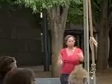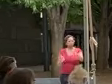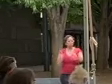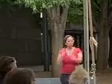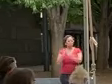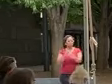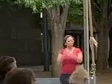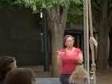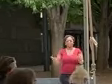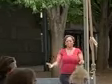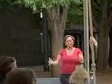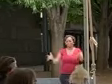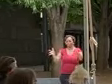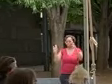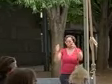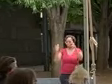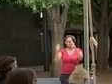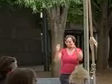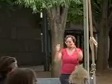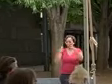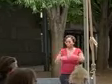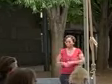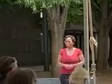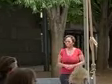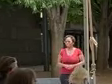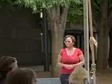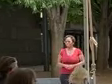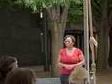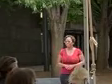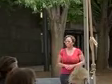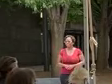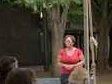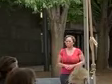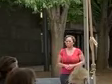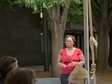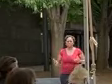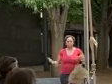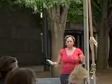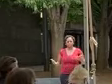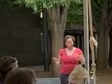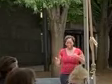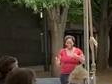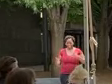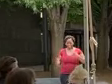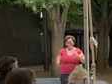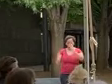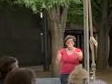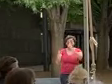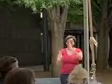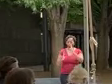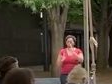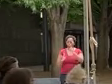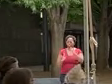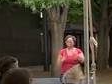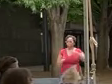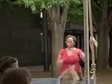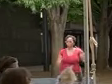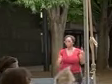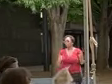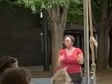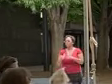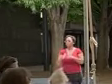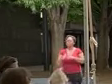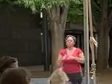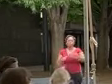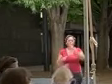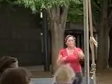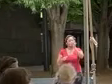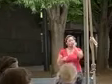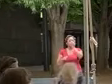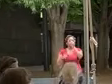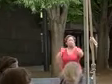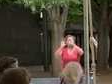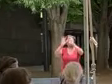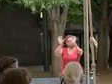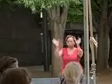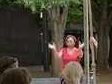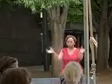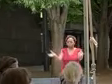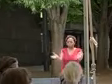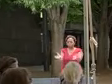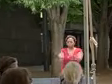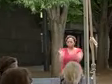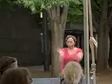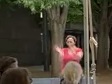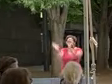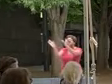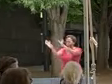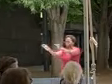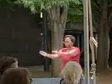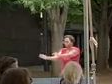I am surely honored to be here for the very first wreath-laying at the Franklin Delano Roosevelt Memorial